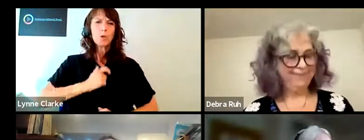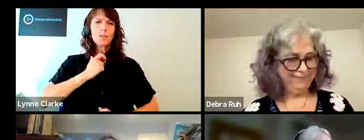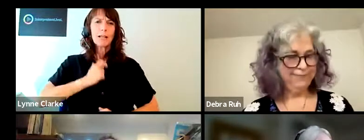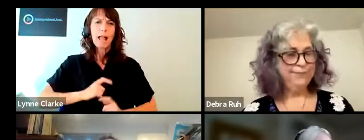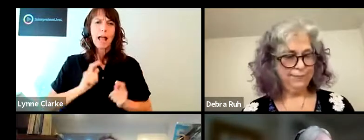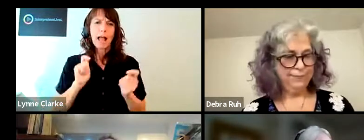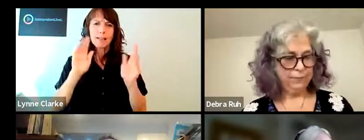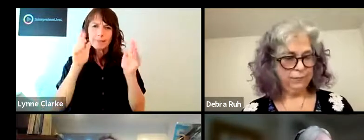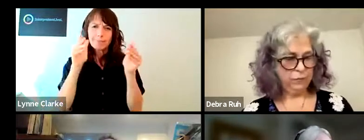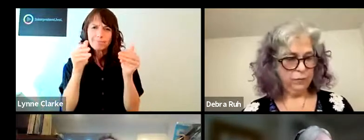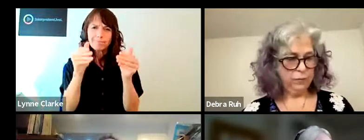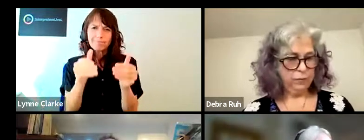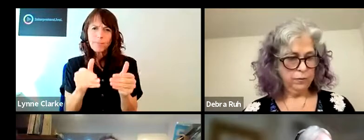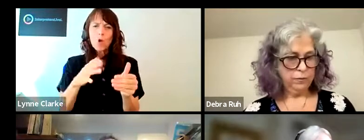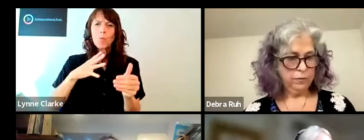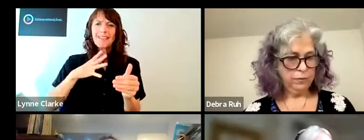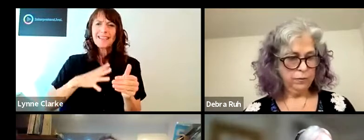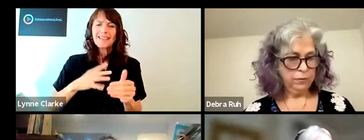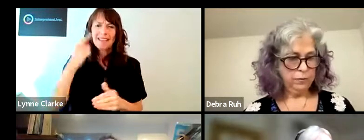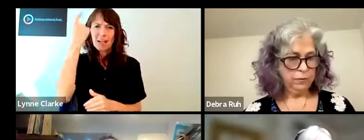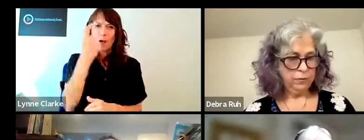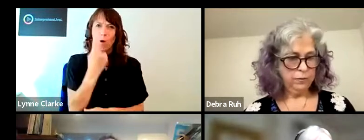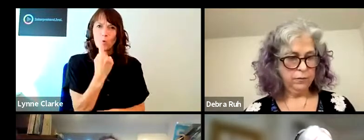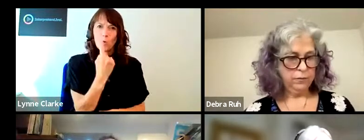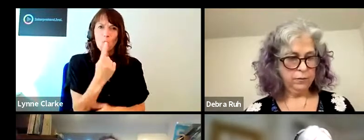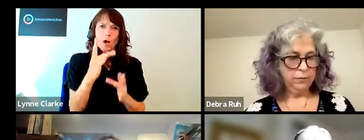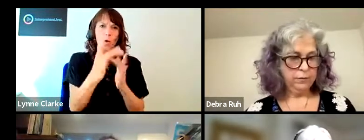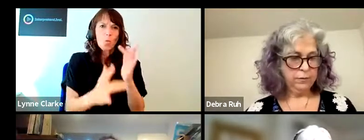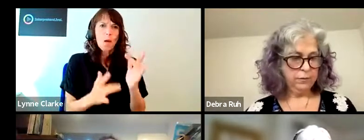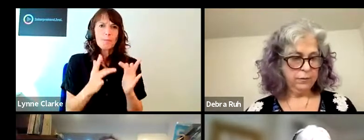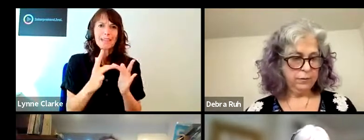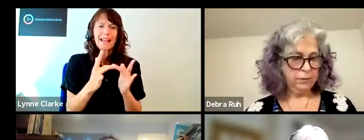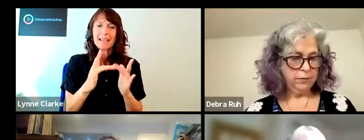just one website for everyone. There is no website that will meet everyone's needs.